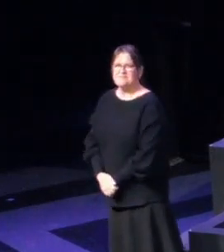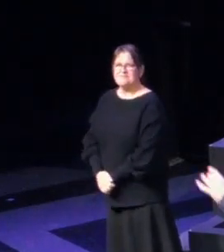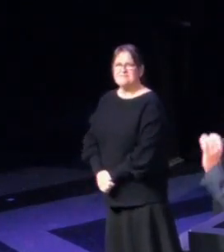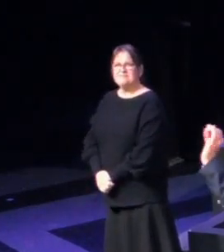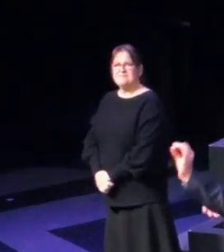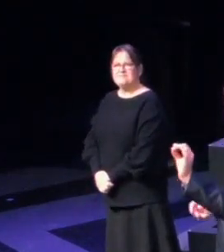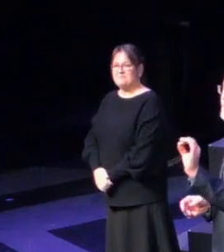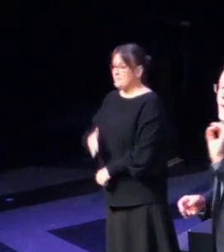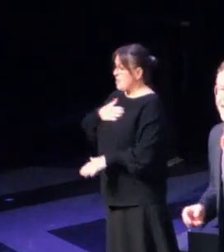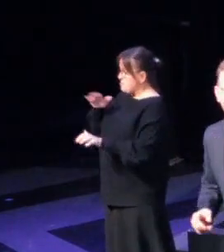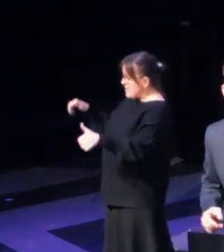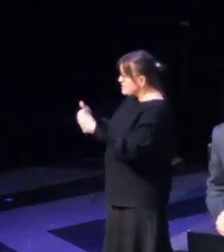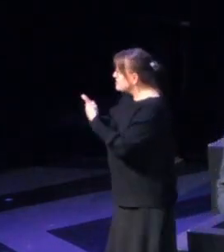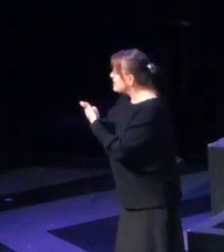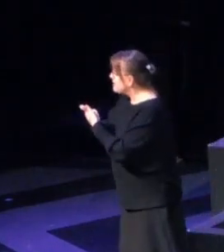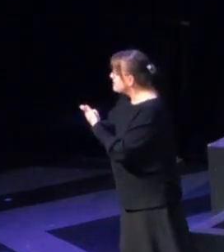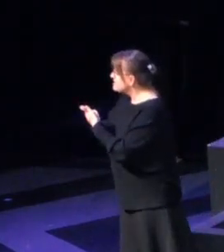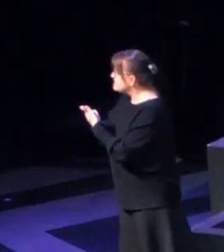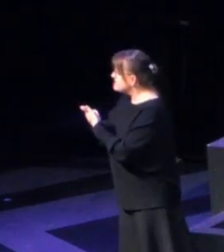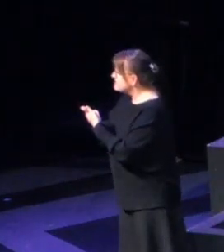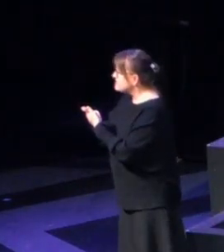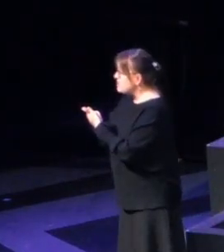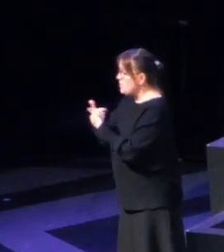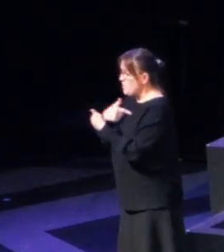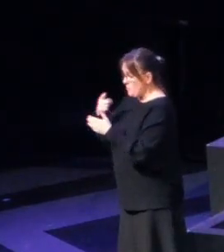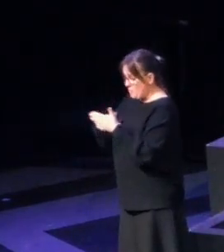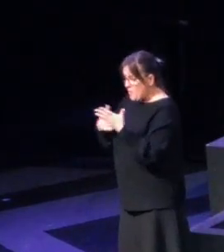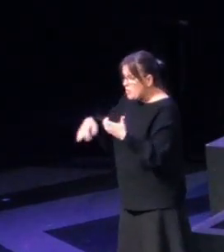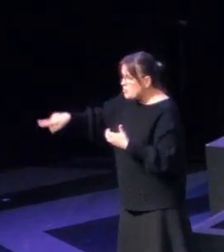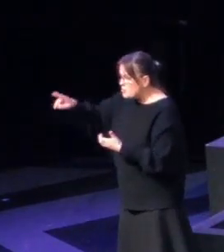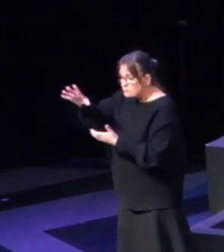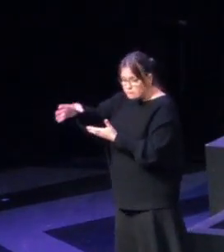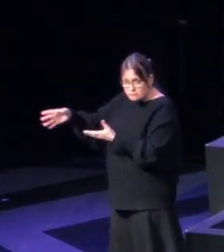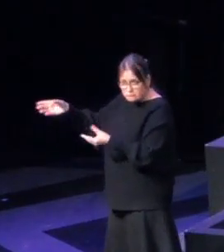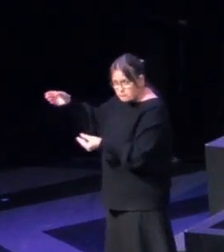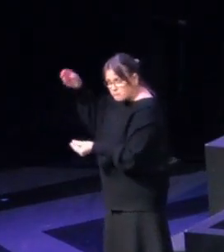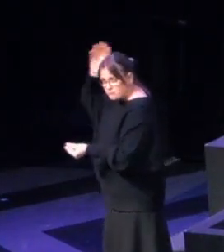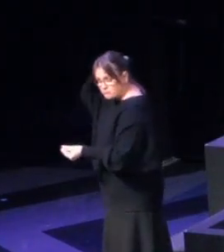My challenge and my key takeaway for you today is this. Be like Lisa.